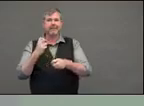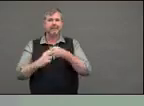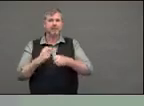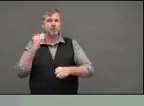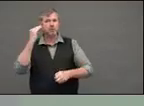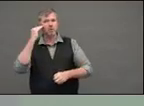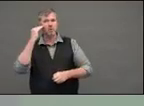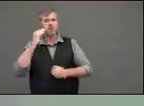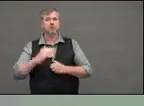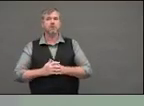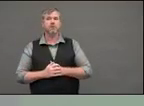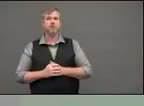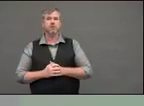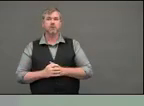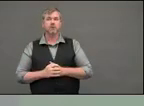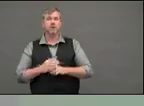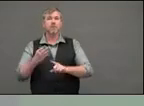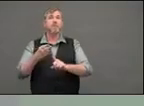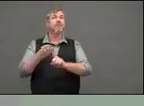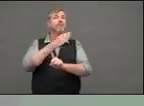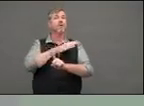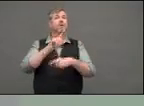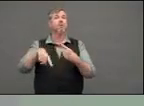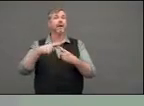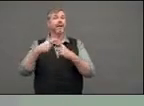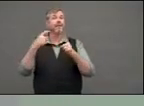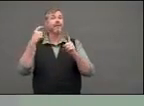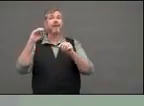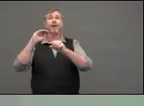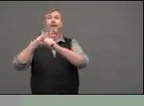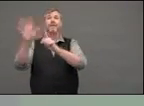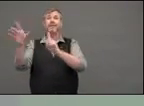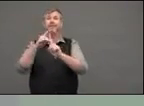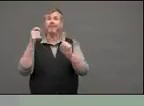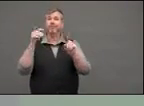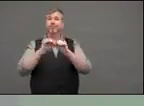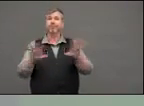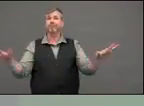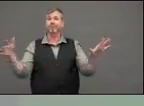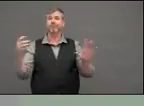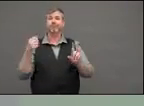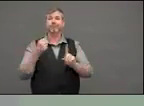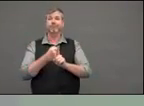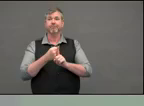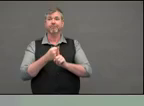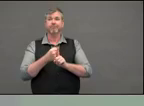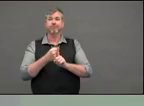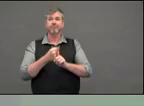happening so it's definitely even extra you know like it's ten times more difficult to find a job as a graduate student